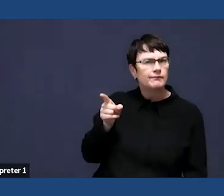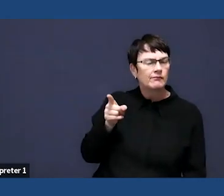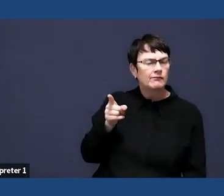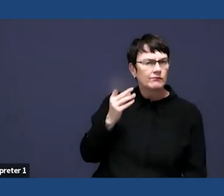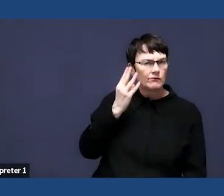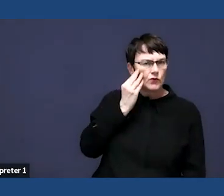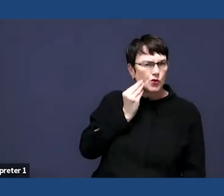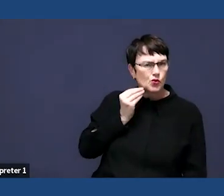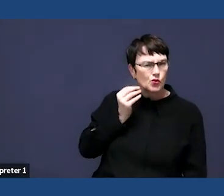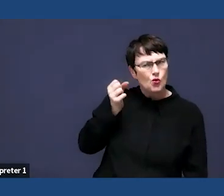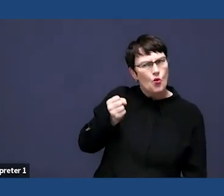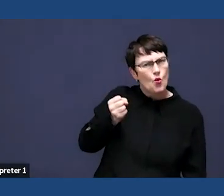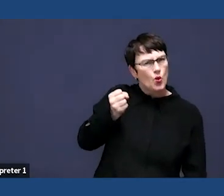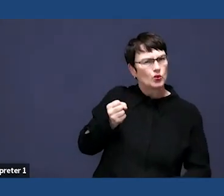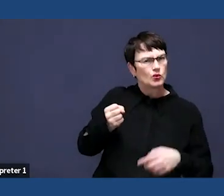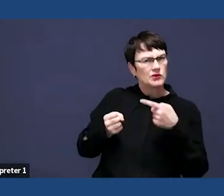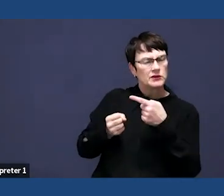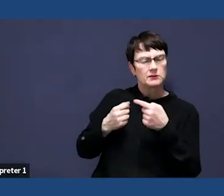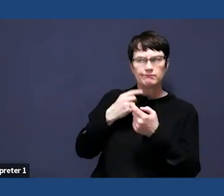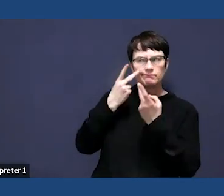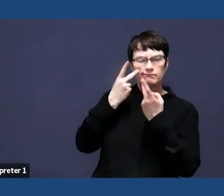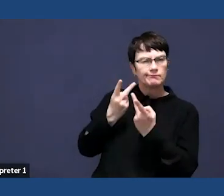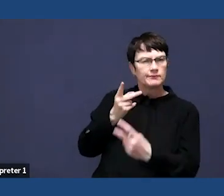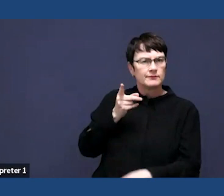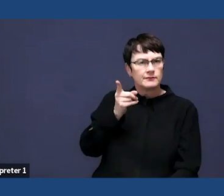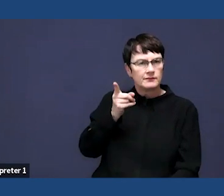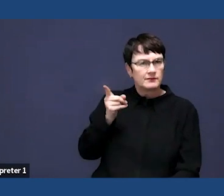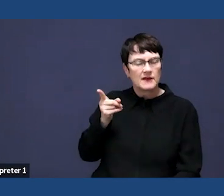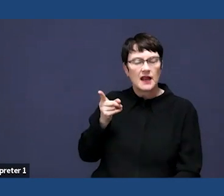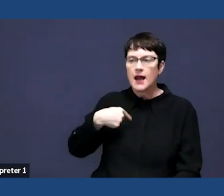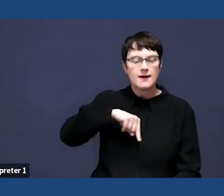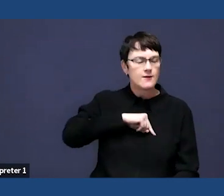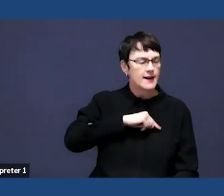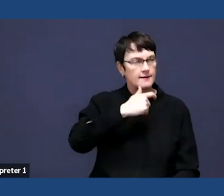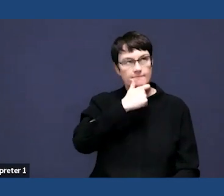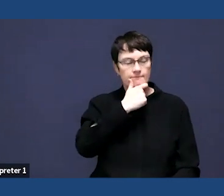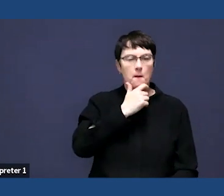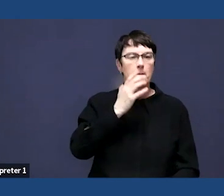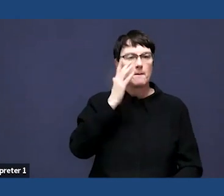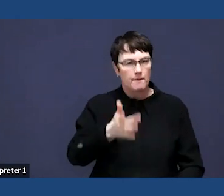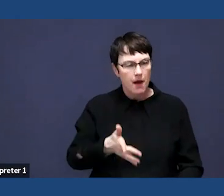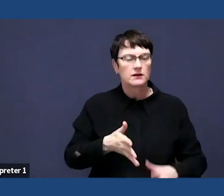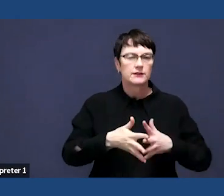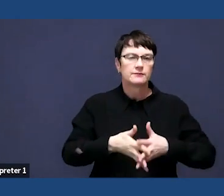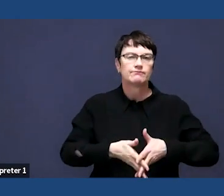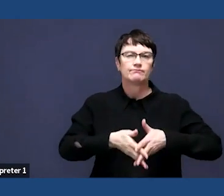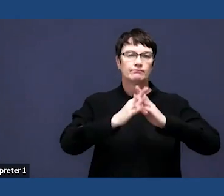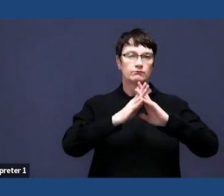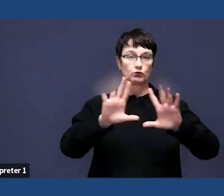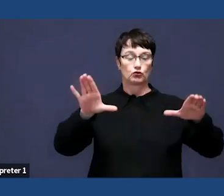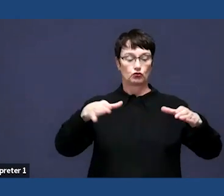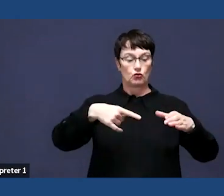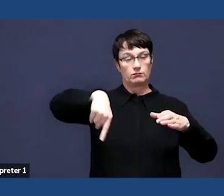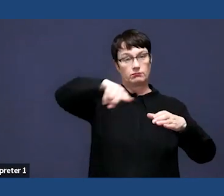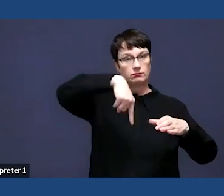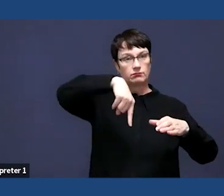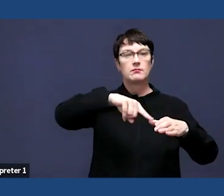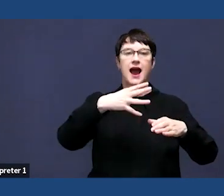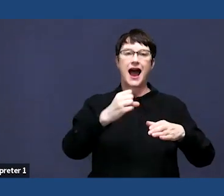we could call ourselves, is the establishment of an Open-Ended Working Group for the purpose of strengthening human rights of older persons.